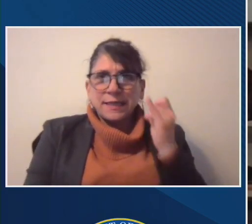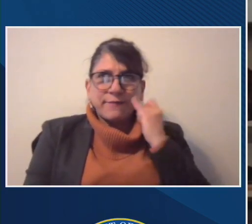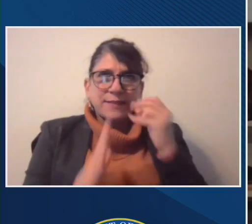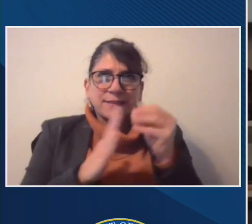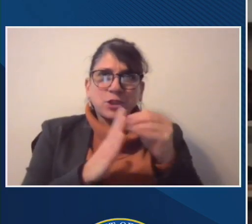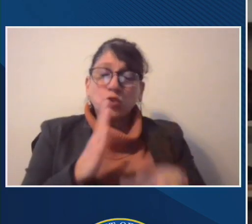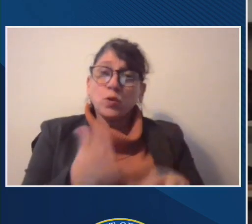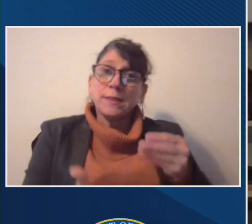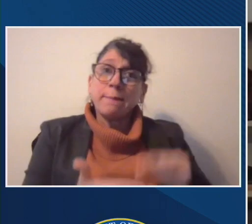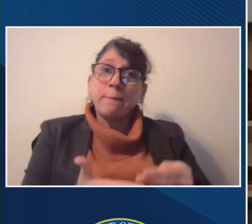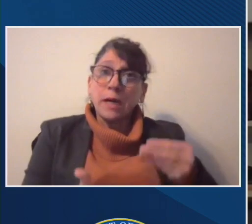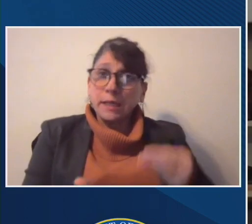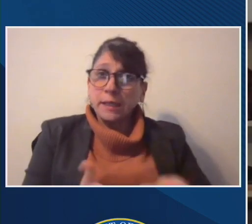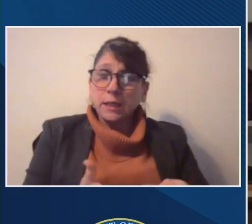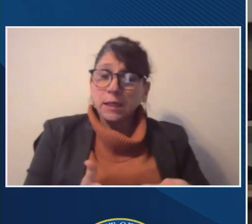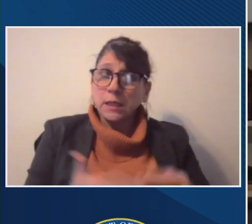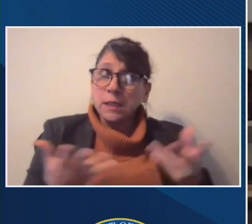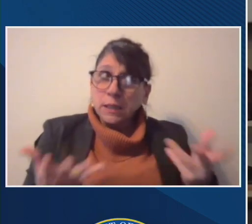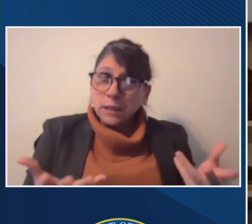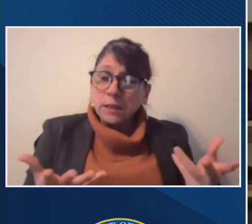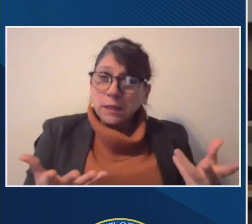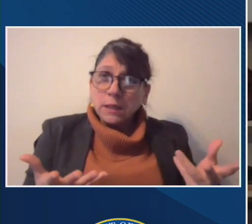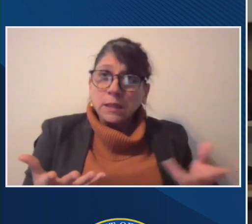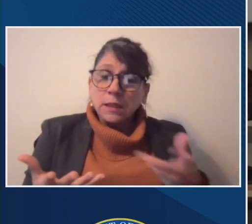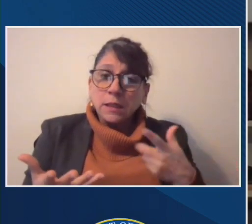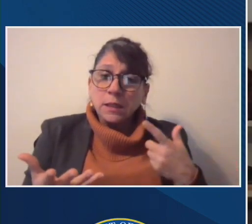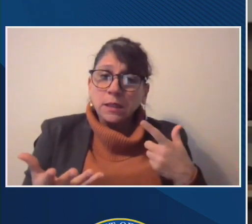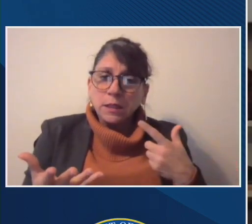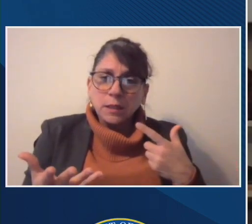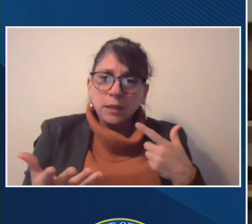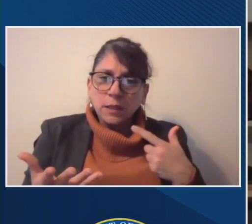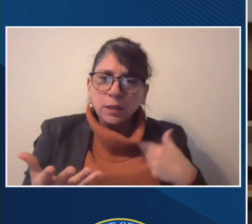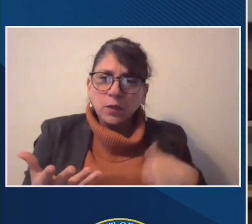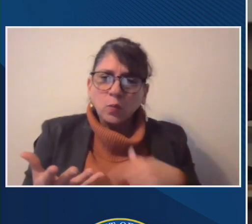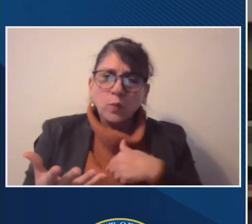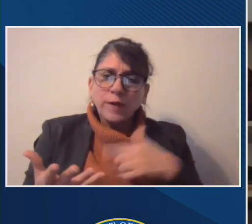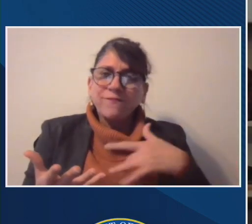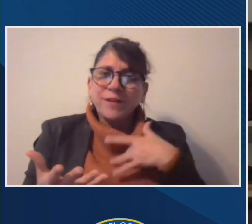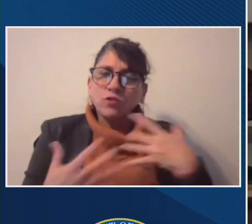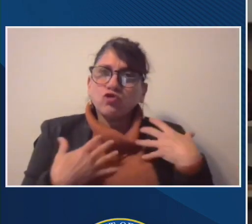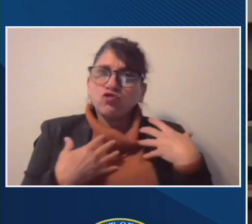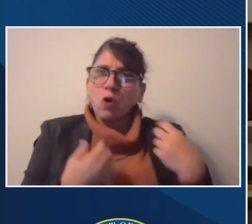And so we feel strongly that where these